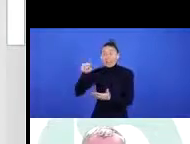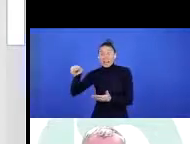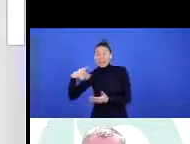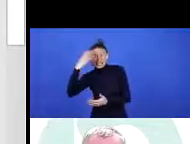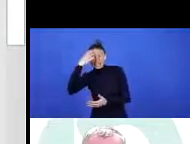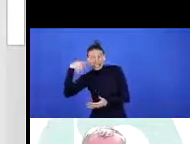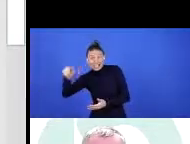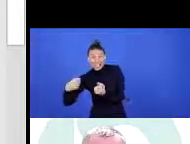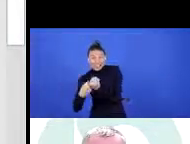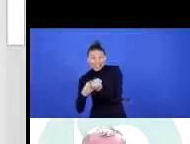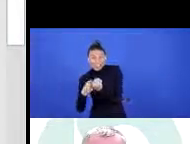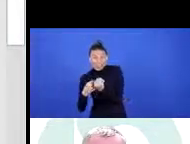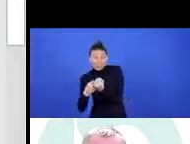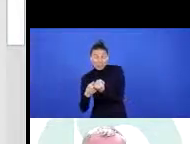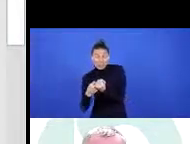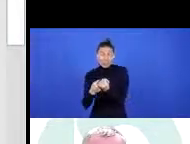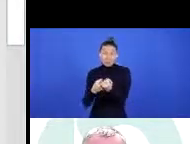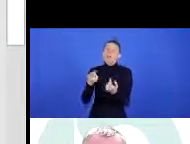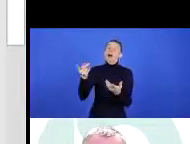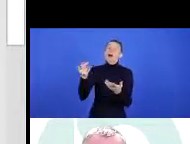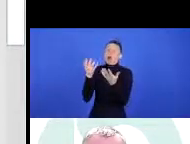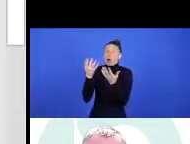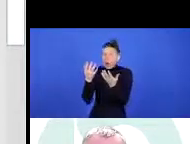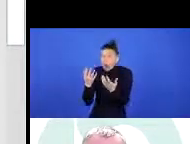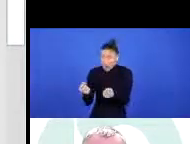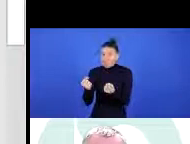of technological intervention for state support and funding.